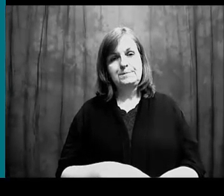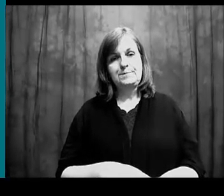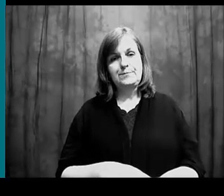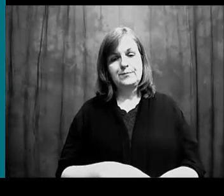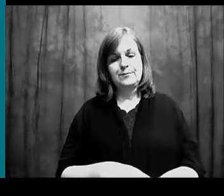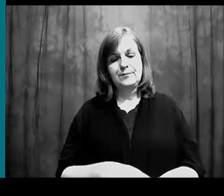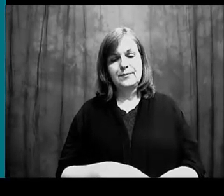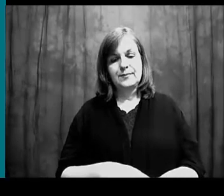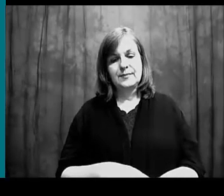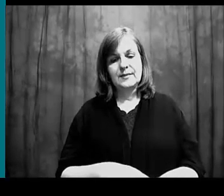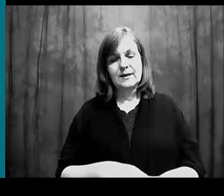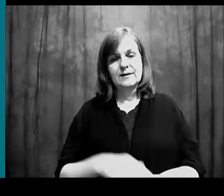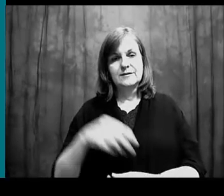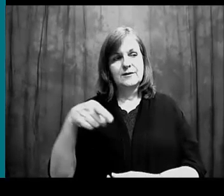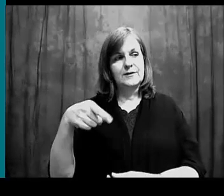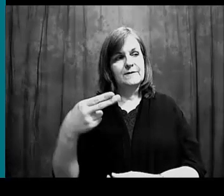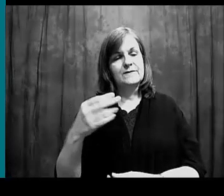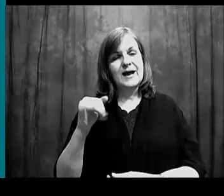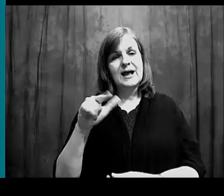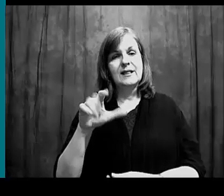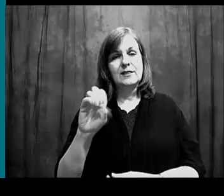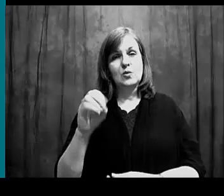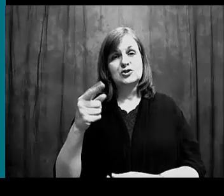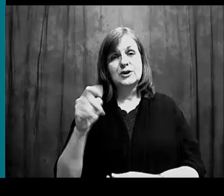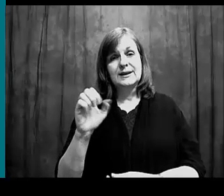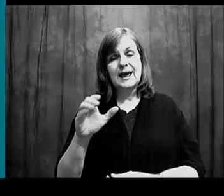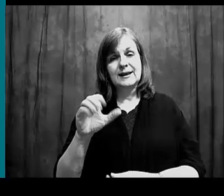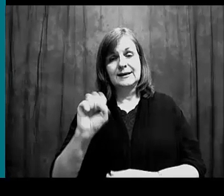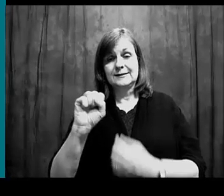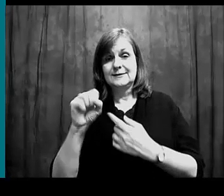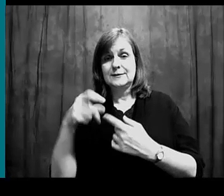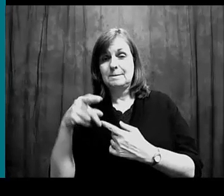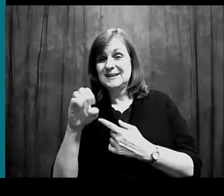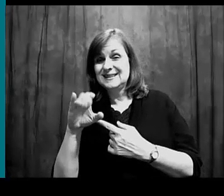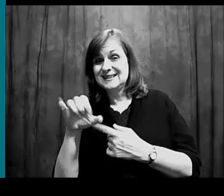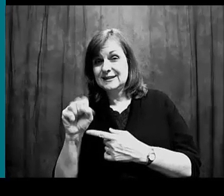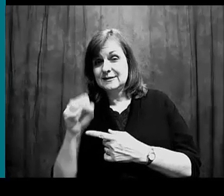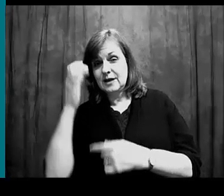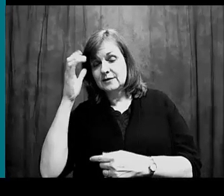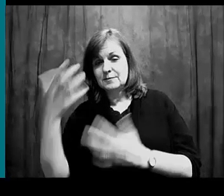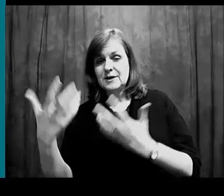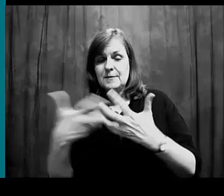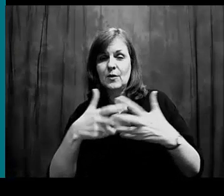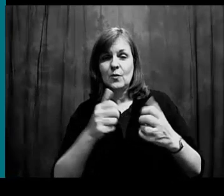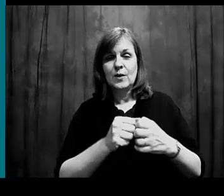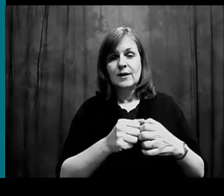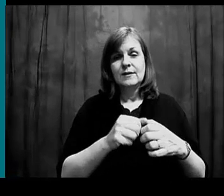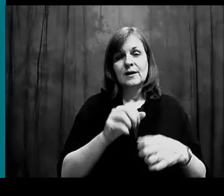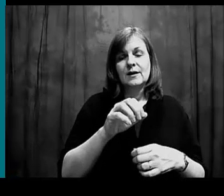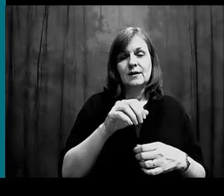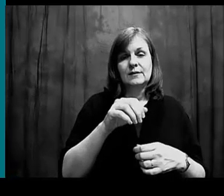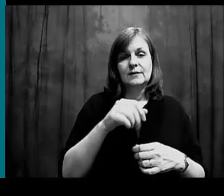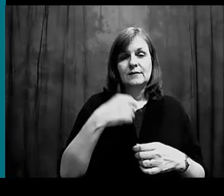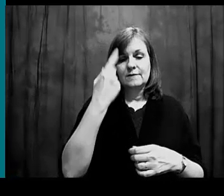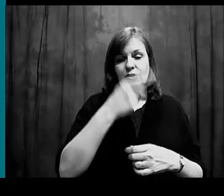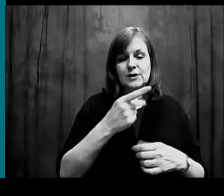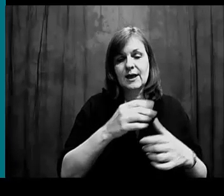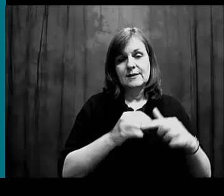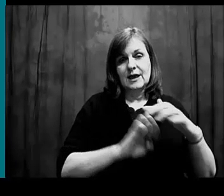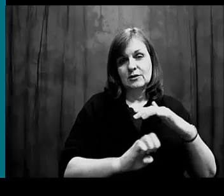so this idea of a phylogenetic species concept ties in with morphological and embryological concepts that we've talked about before